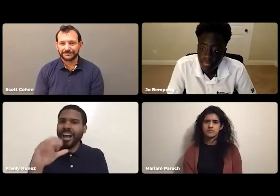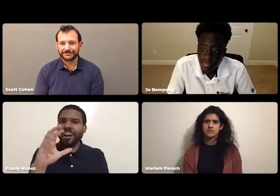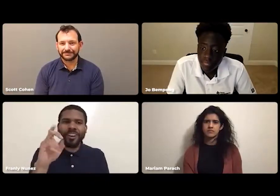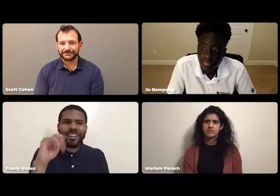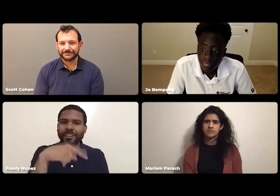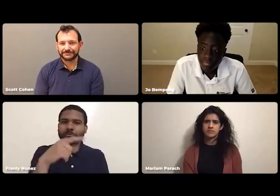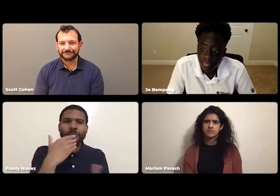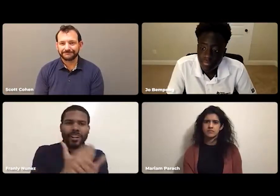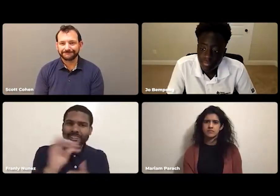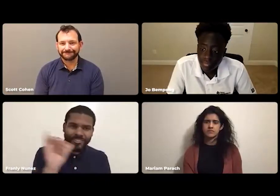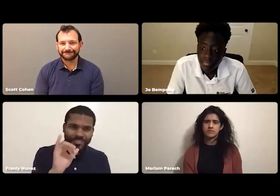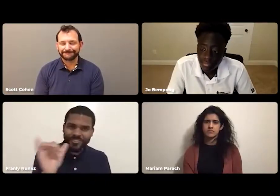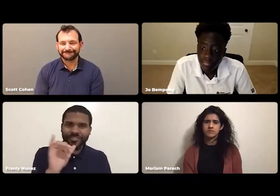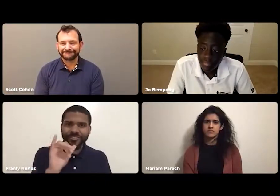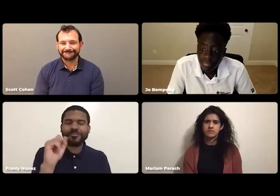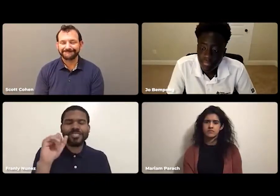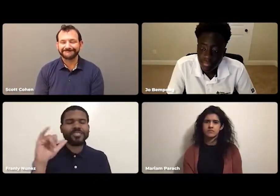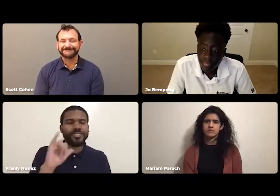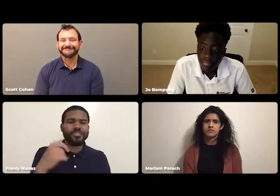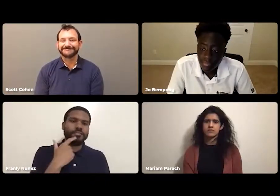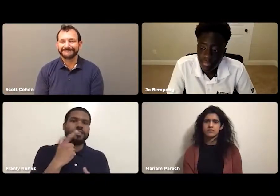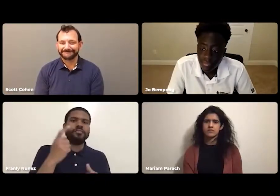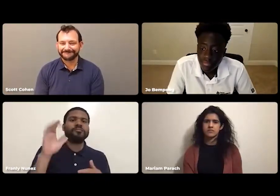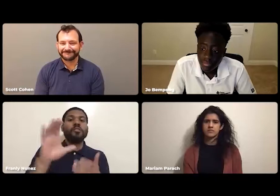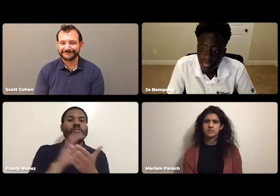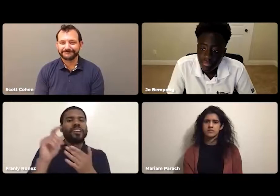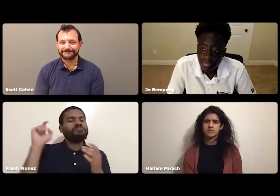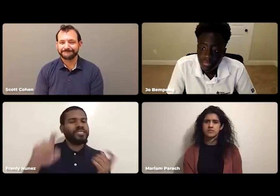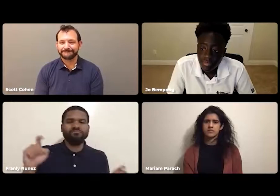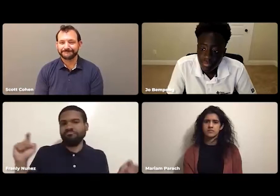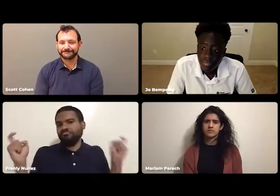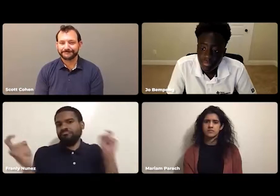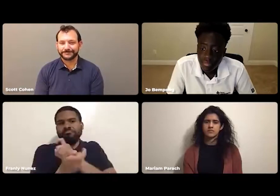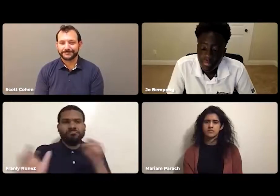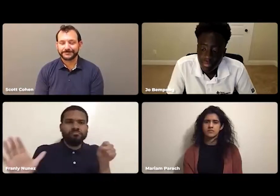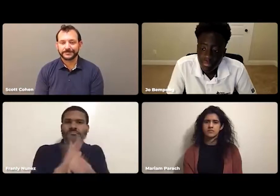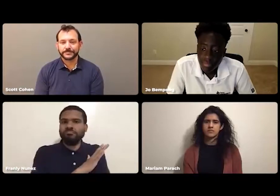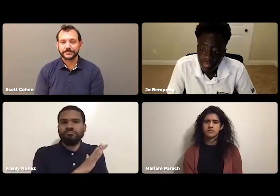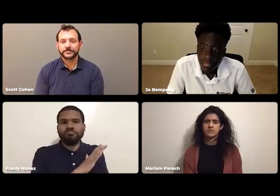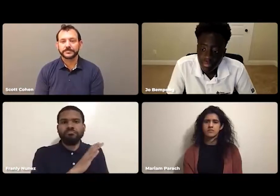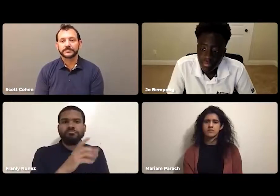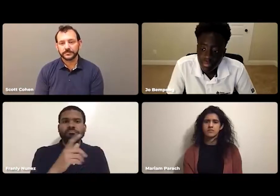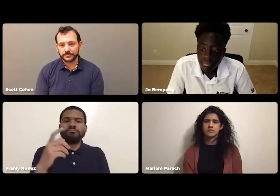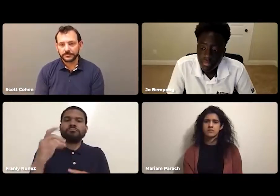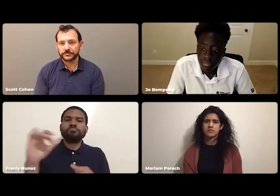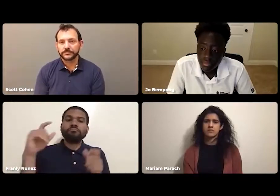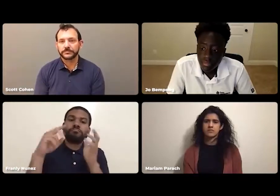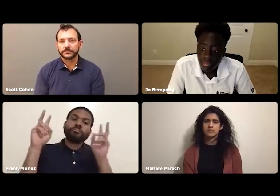There are also a lot of black scientists in the field, in the past, that aren't credited as well.